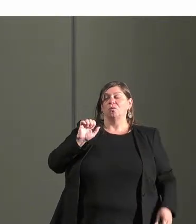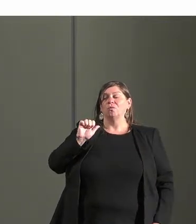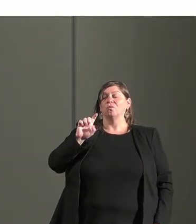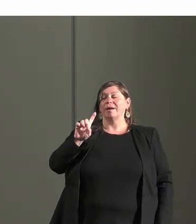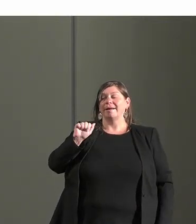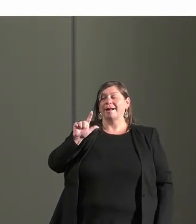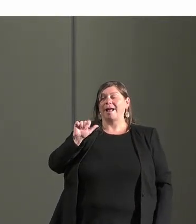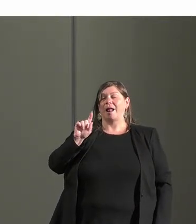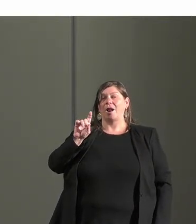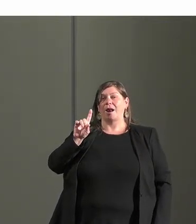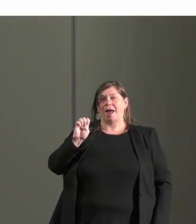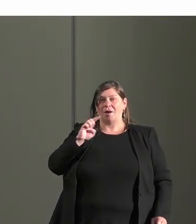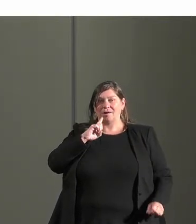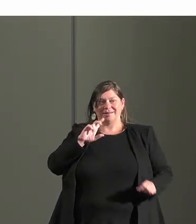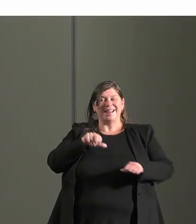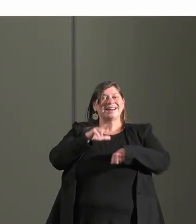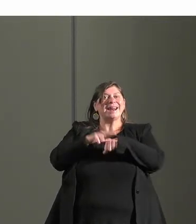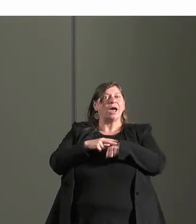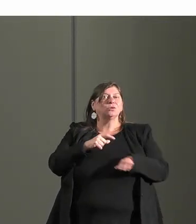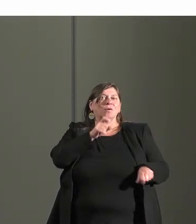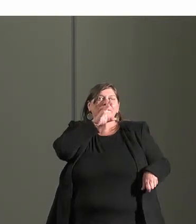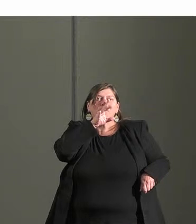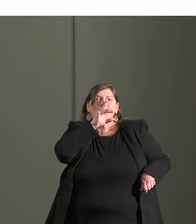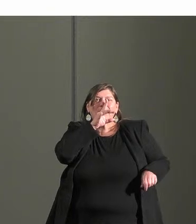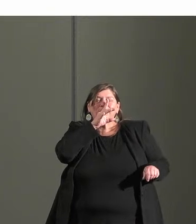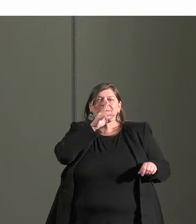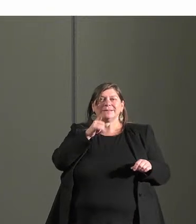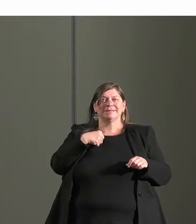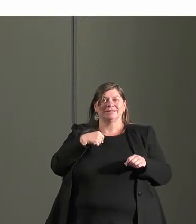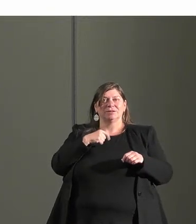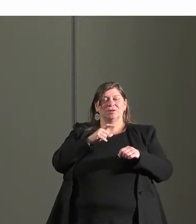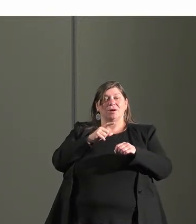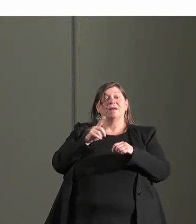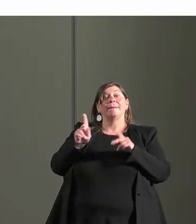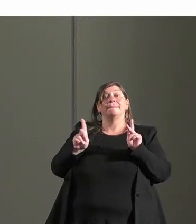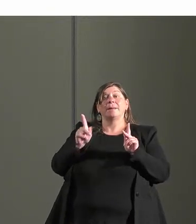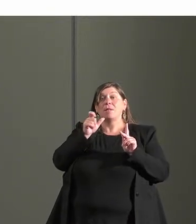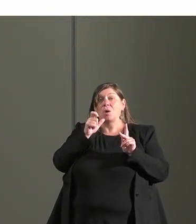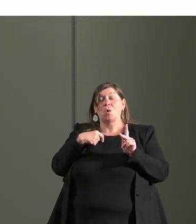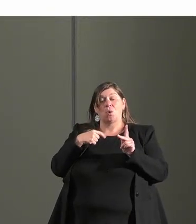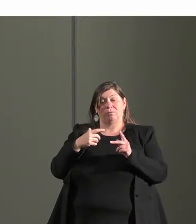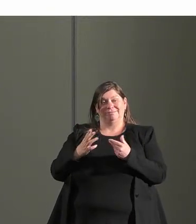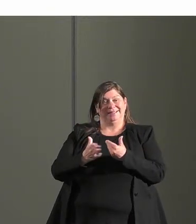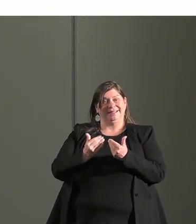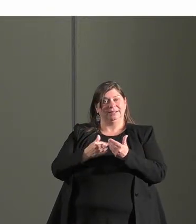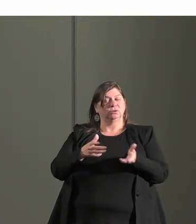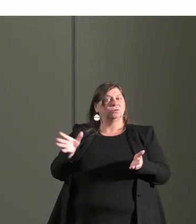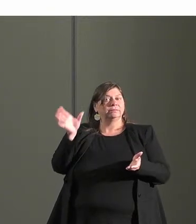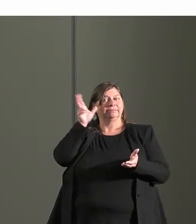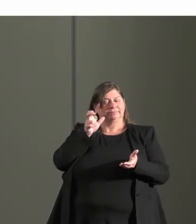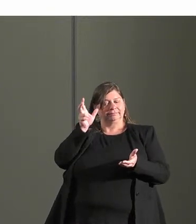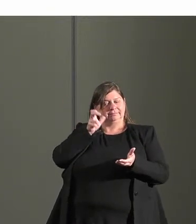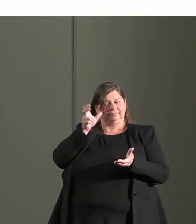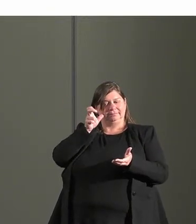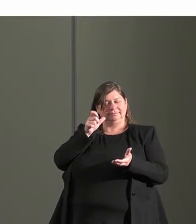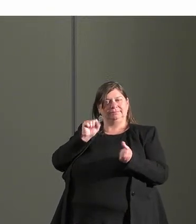mode . Read aloud is meant to help people that